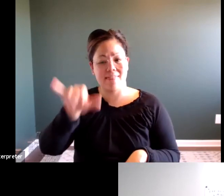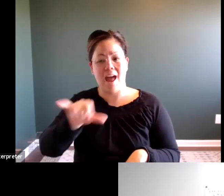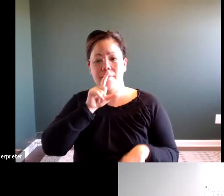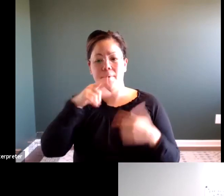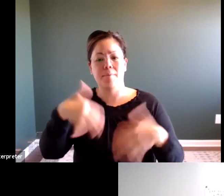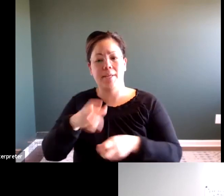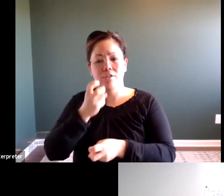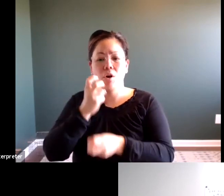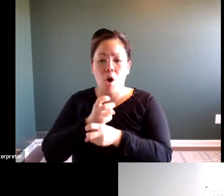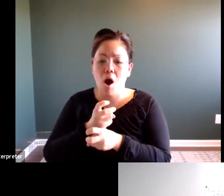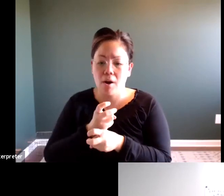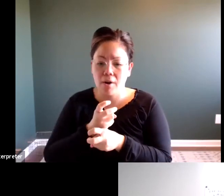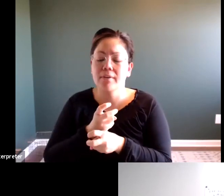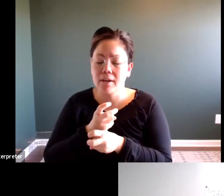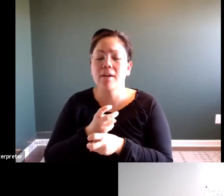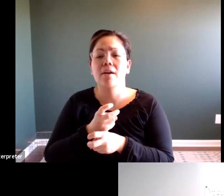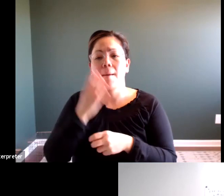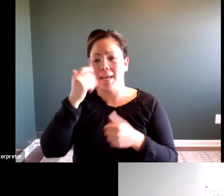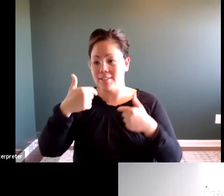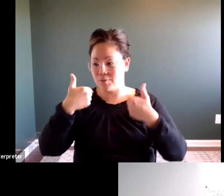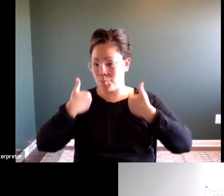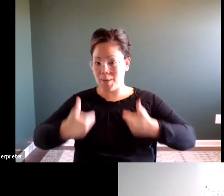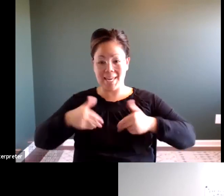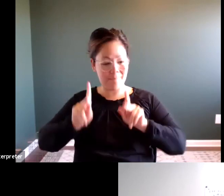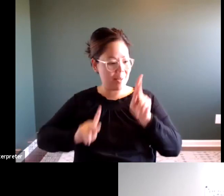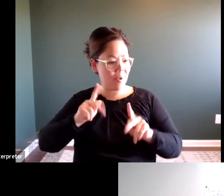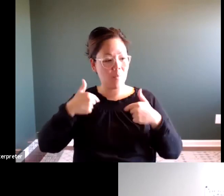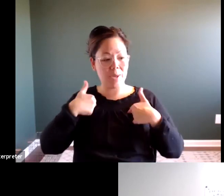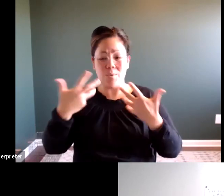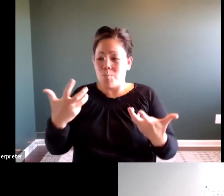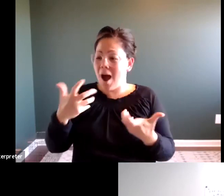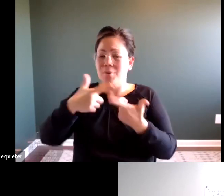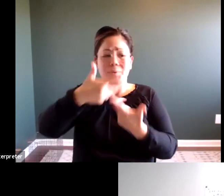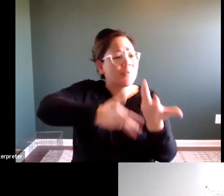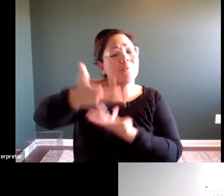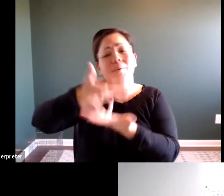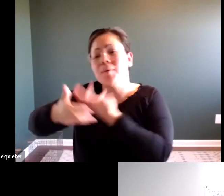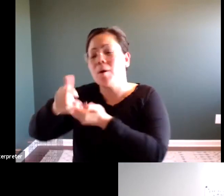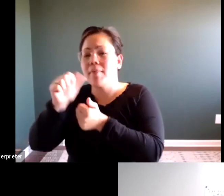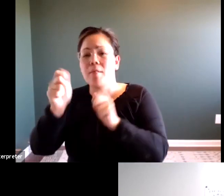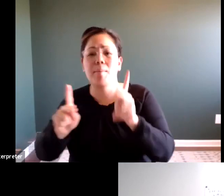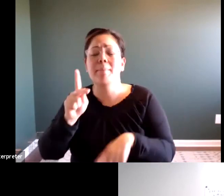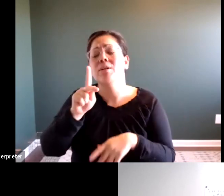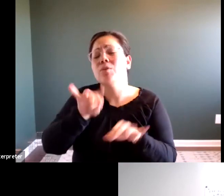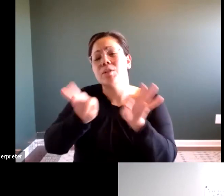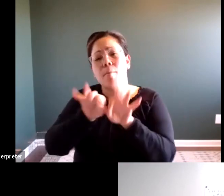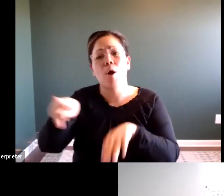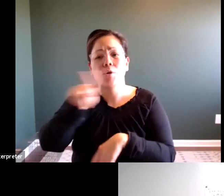that we are a social being and we want to be together. So just trying to be creative and thinking about, you know